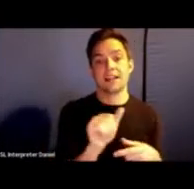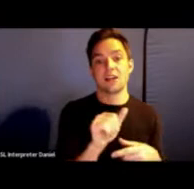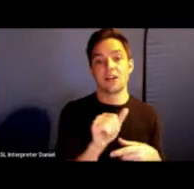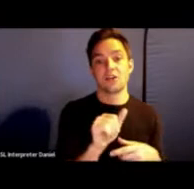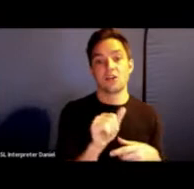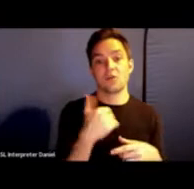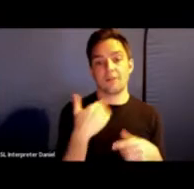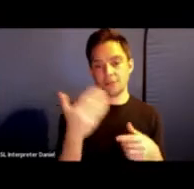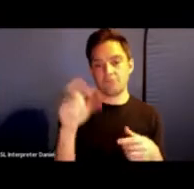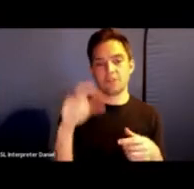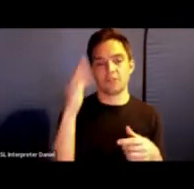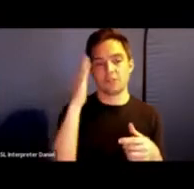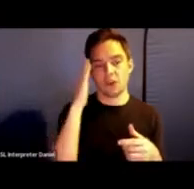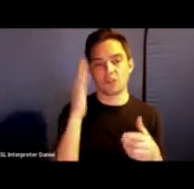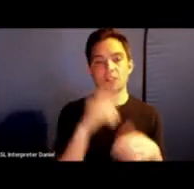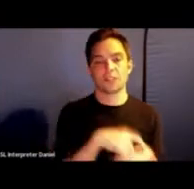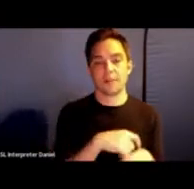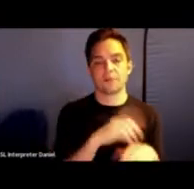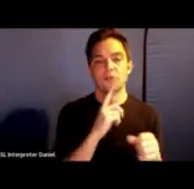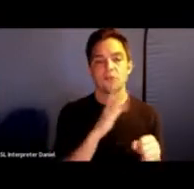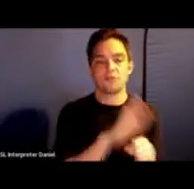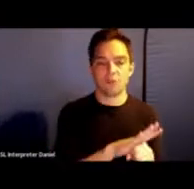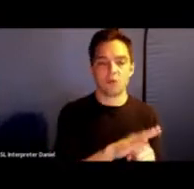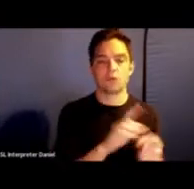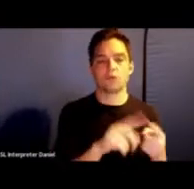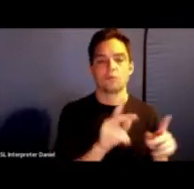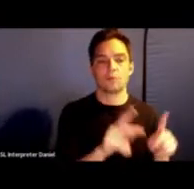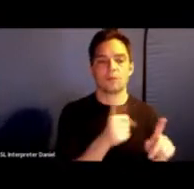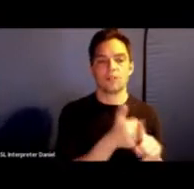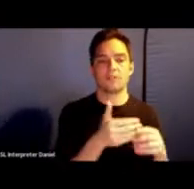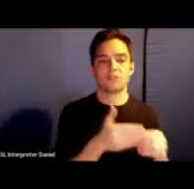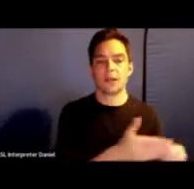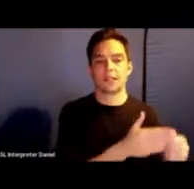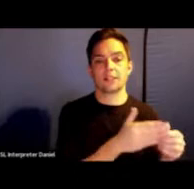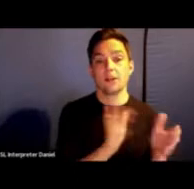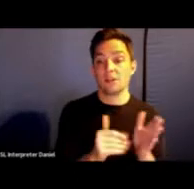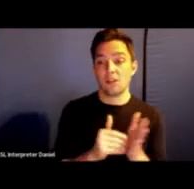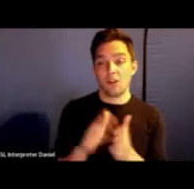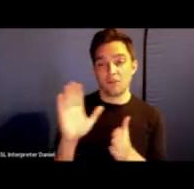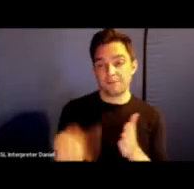knowledge and time to devote to people self directing. So often, people who are self directing